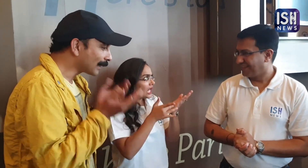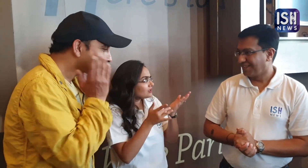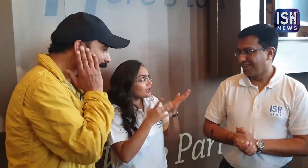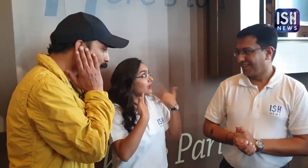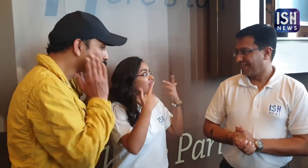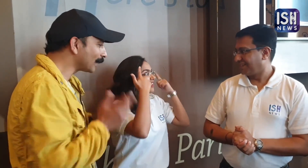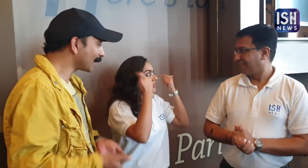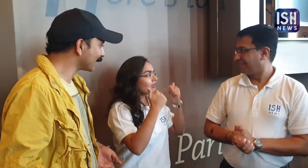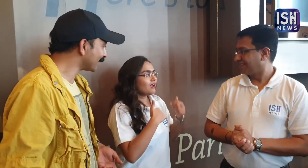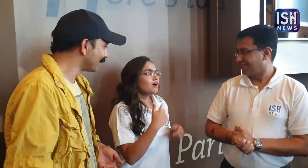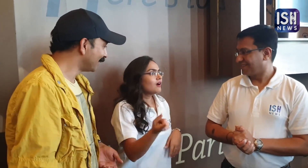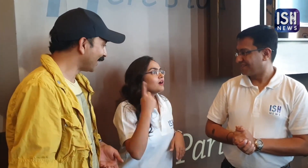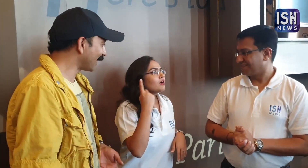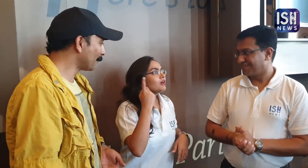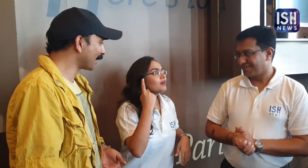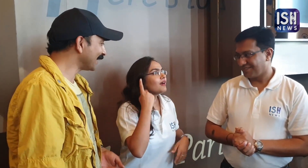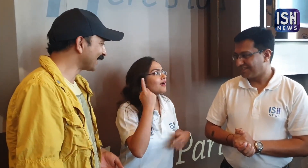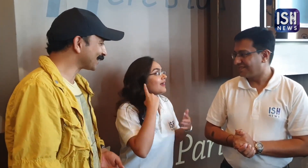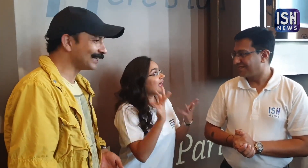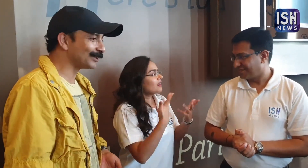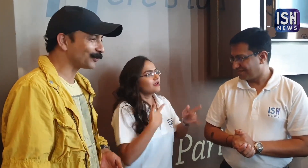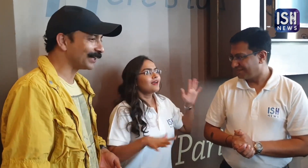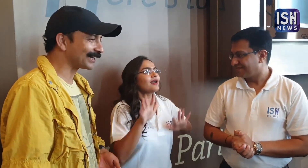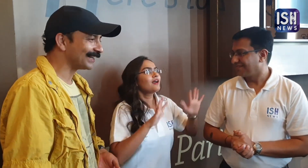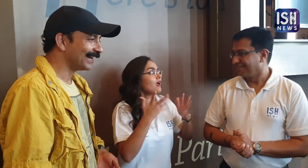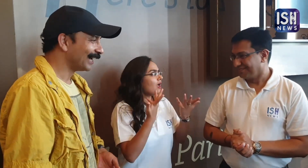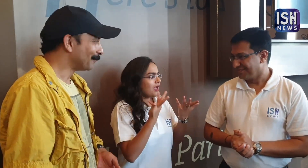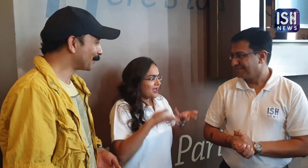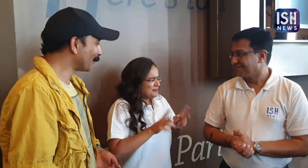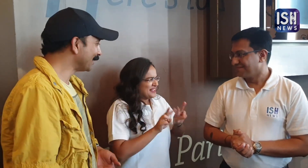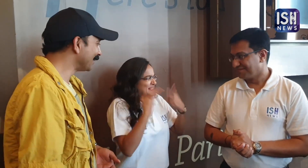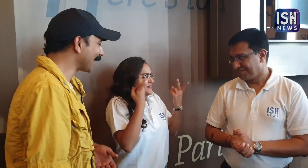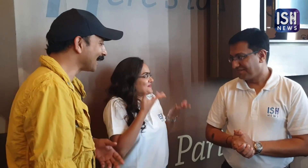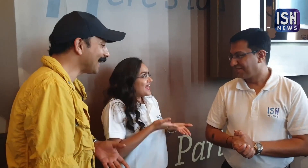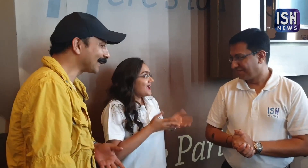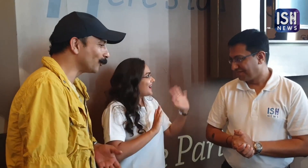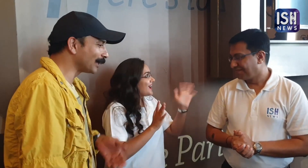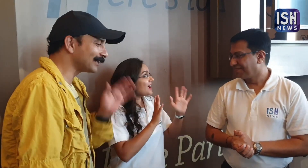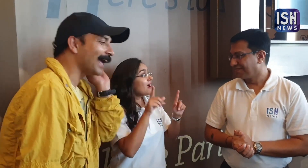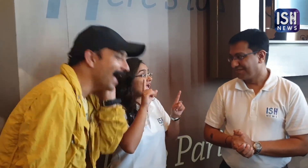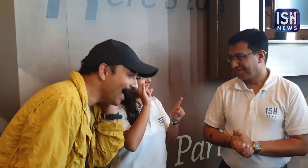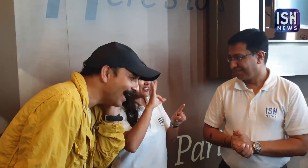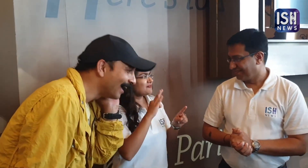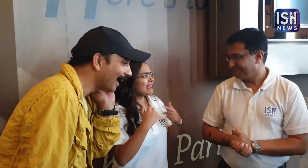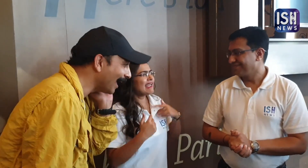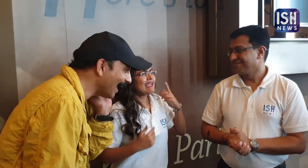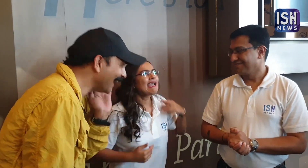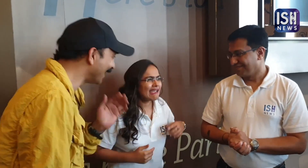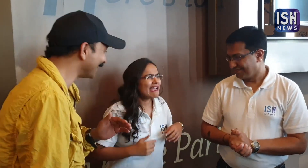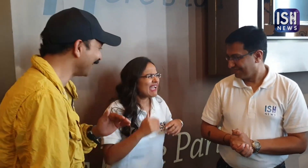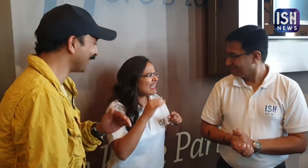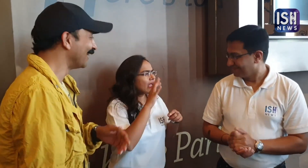We could hear but had to pretend as if we could not hear. We would have done a bad job of acting as Deaf people.